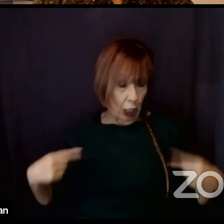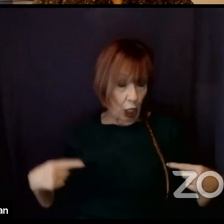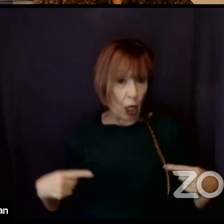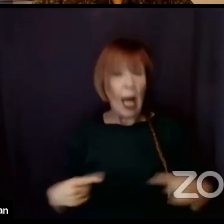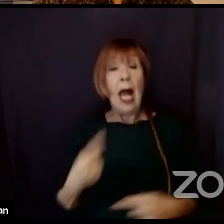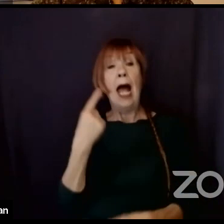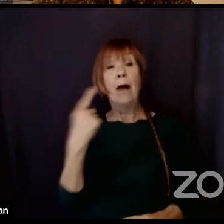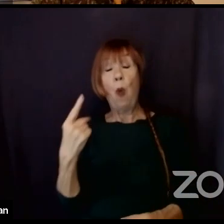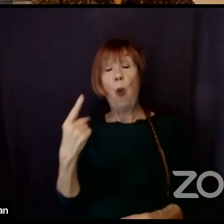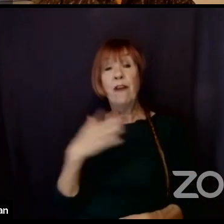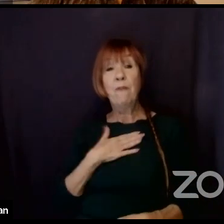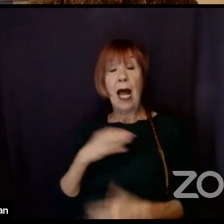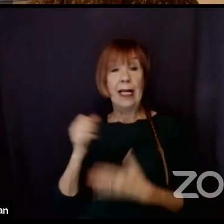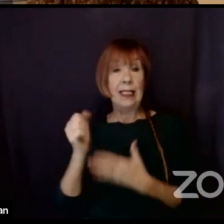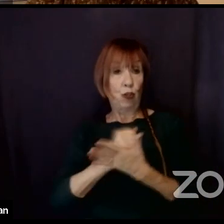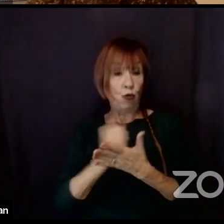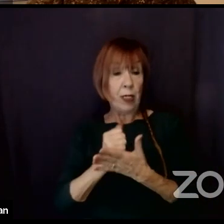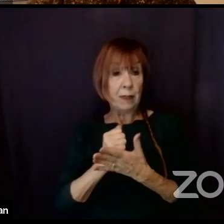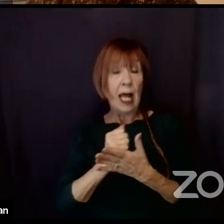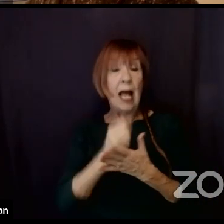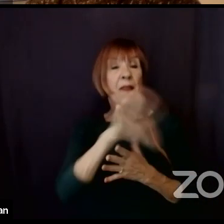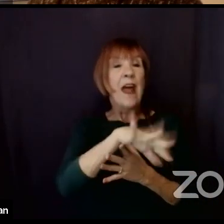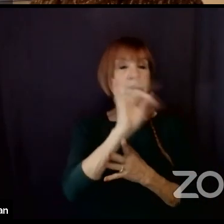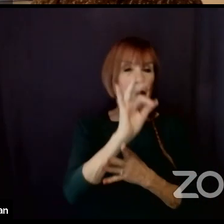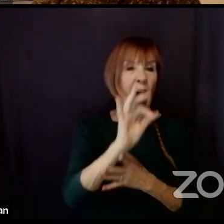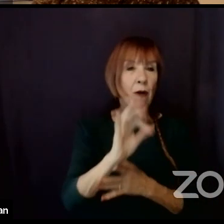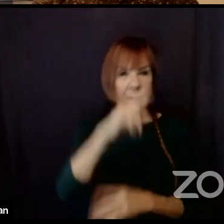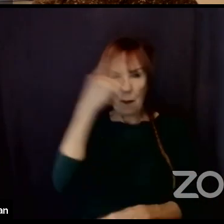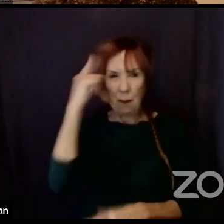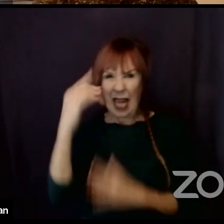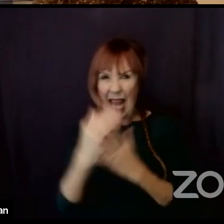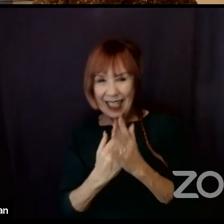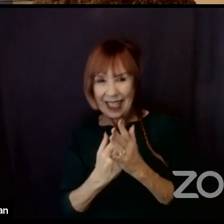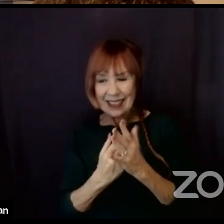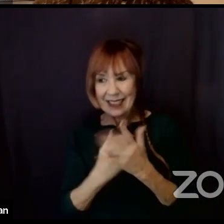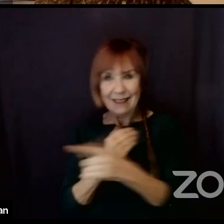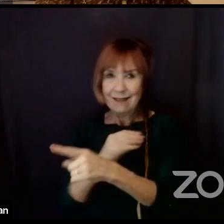not the official one the .com one with no vowels. (chuckles)